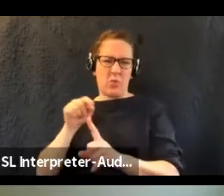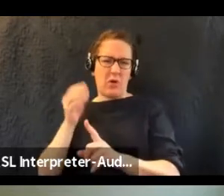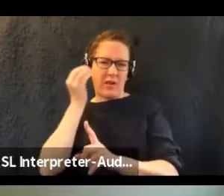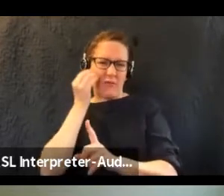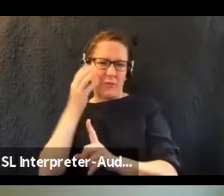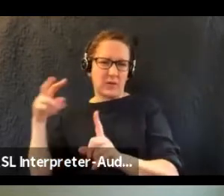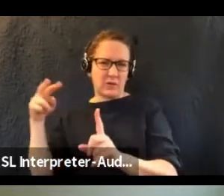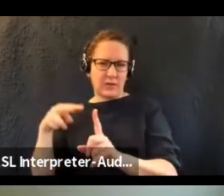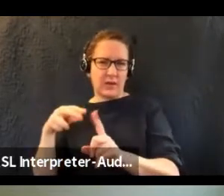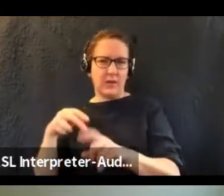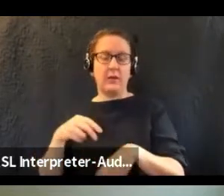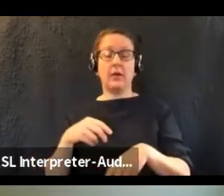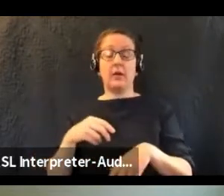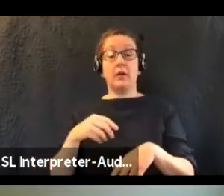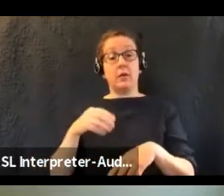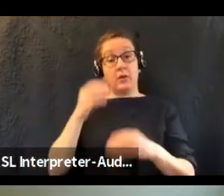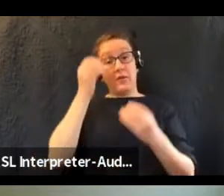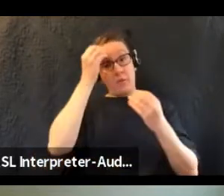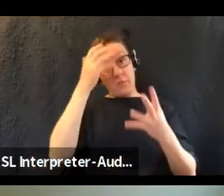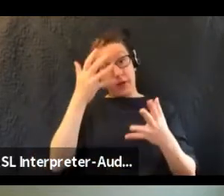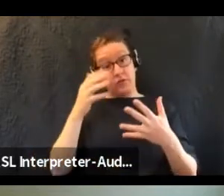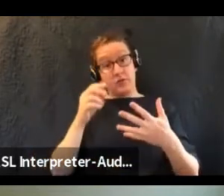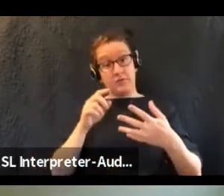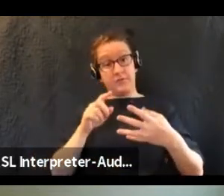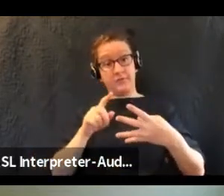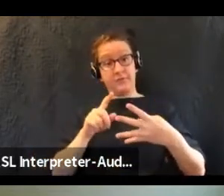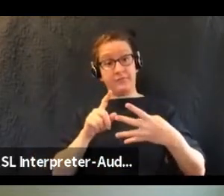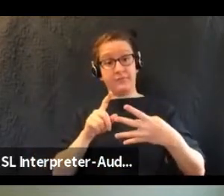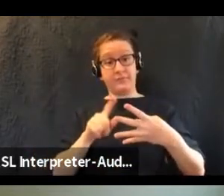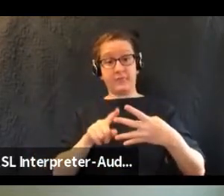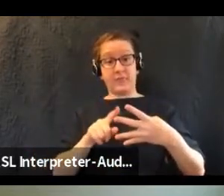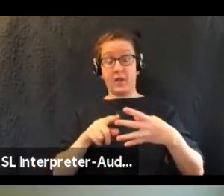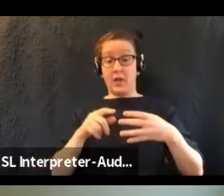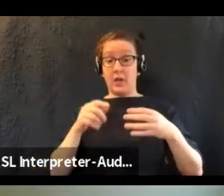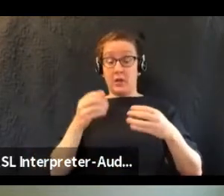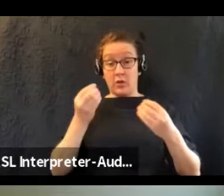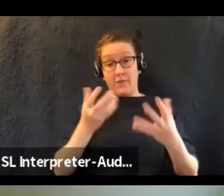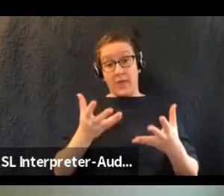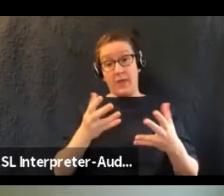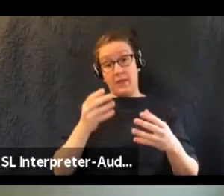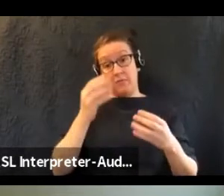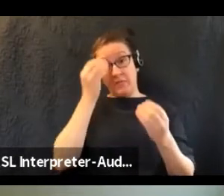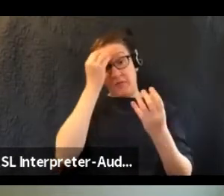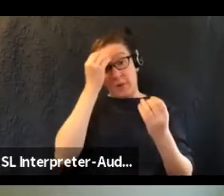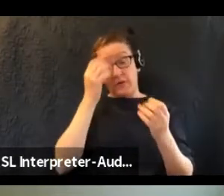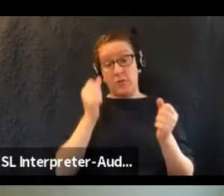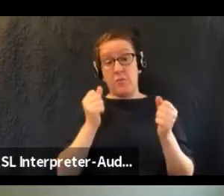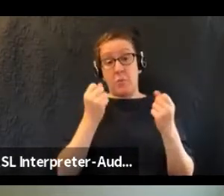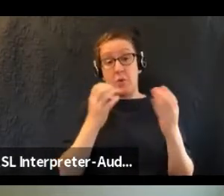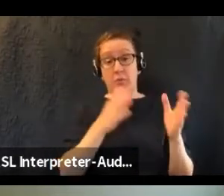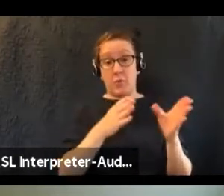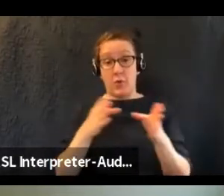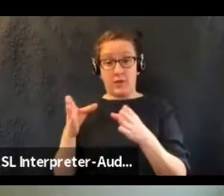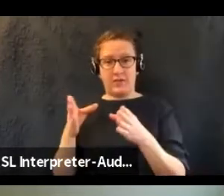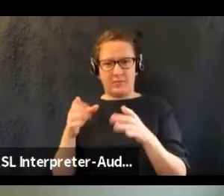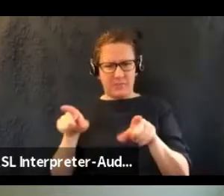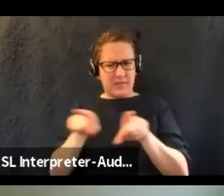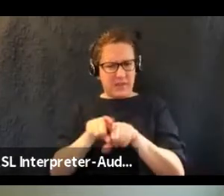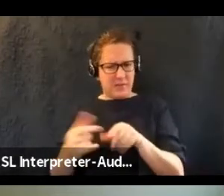environment is conveying information in multiple ways, as we are doing this morning. We have slides.